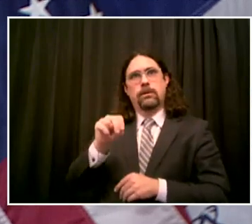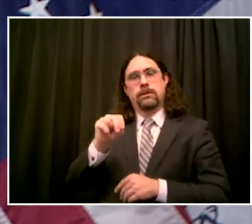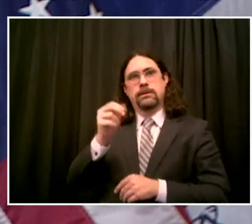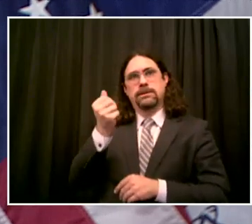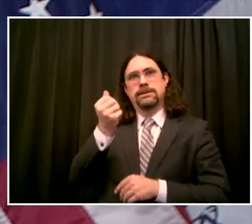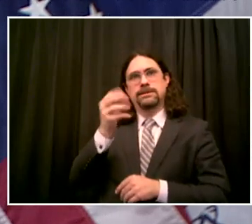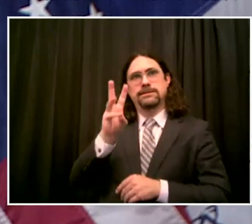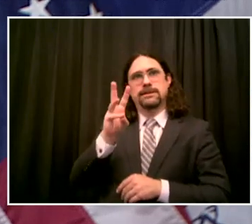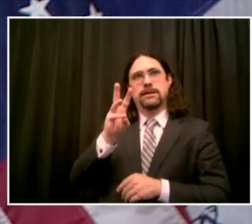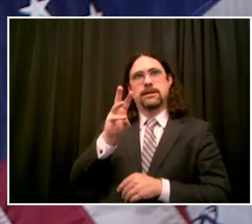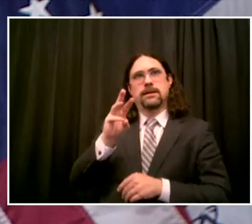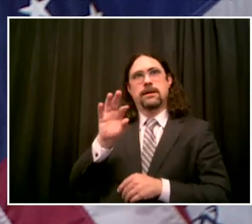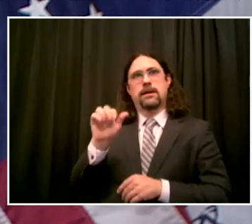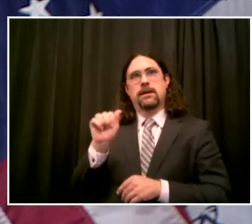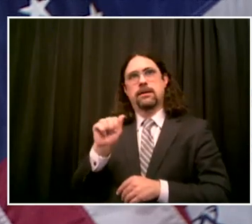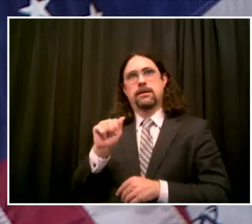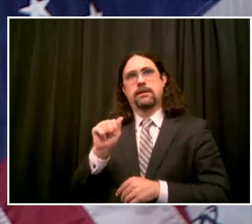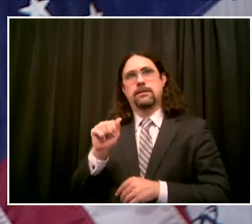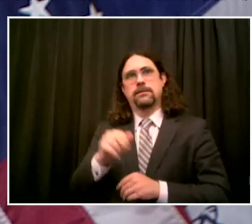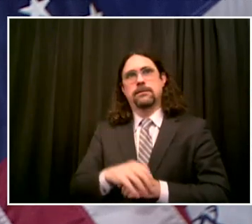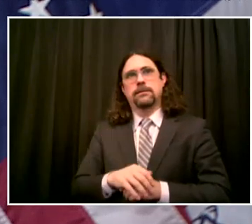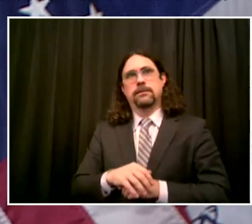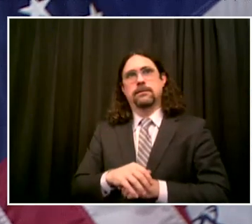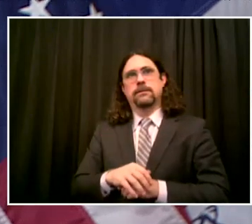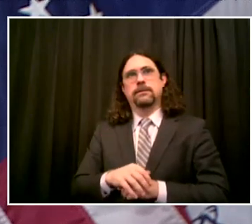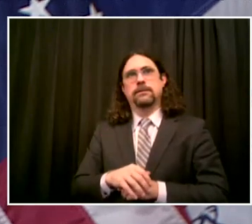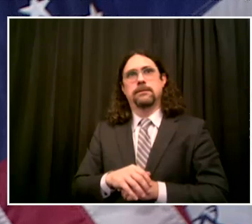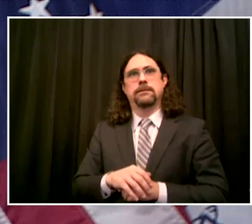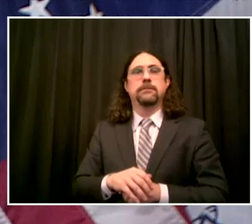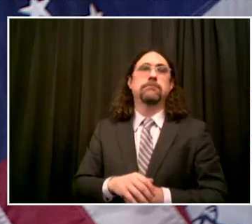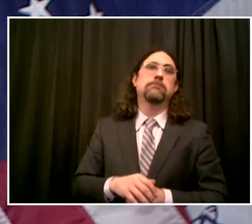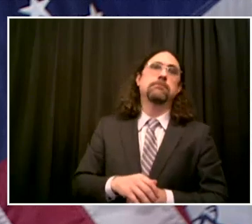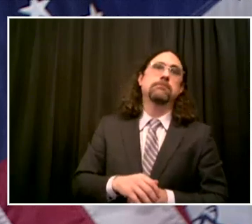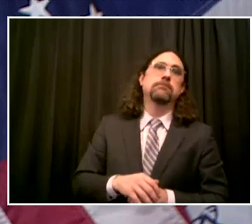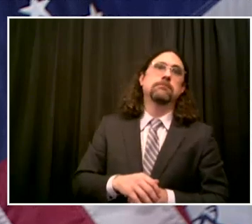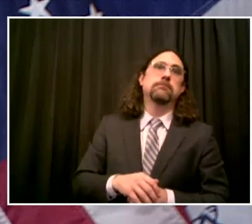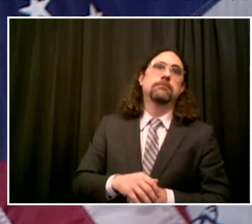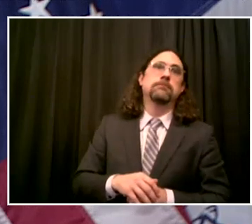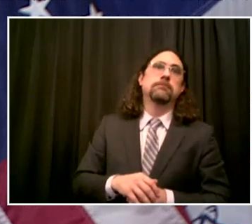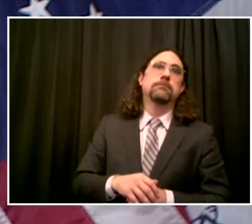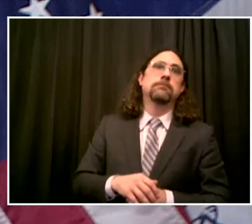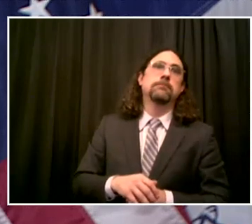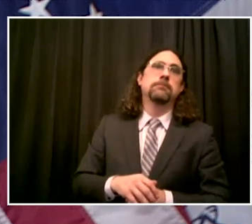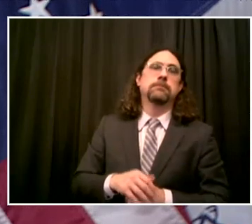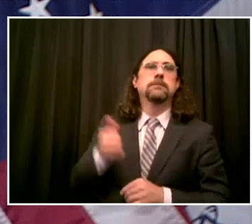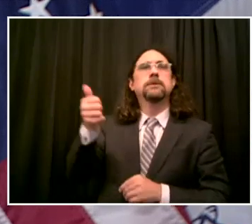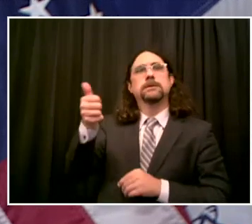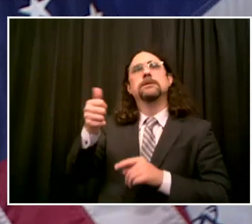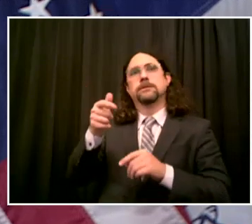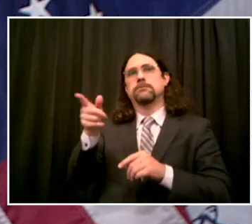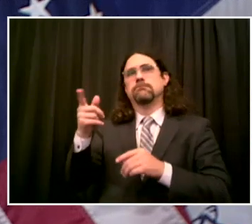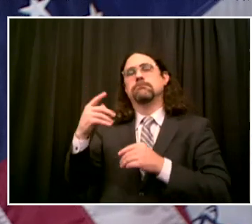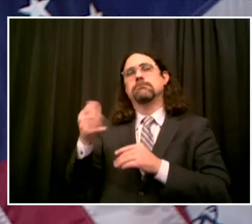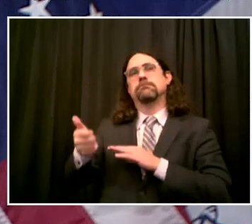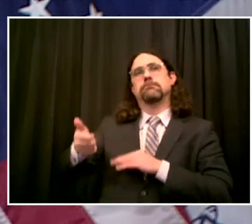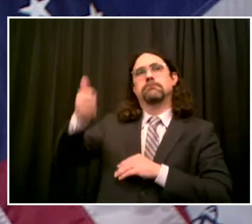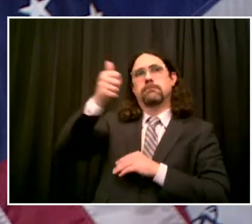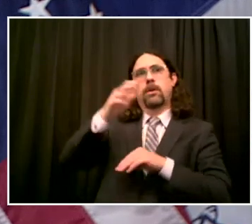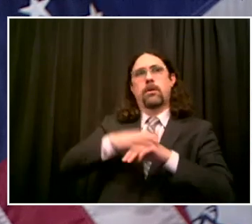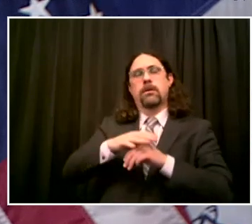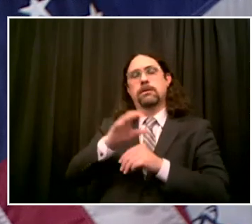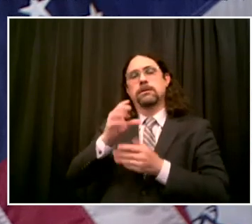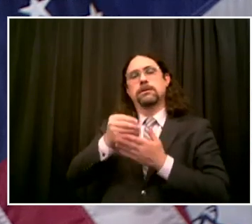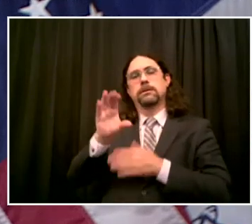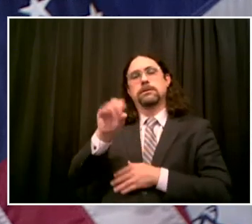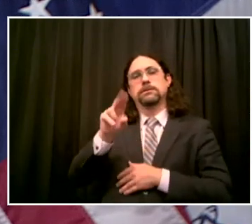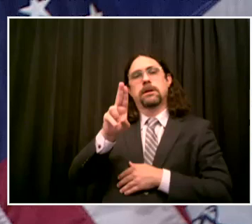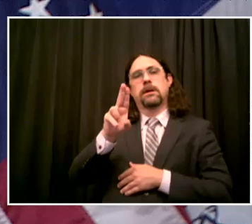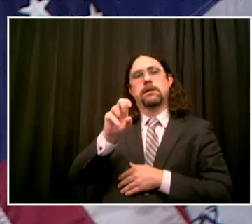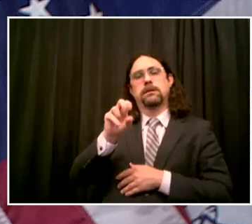MEMBER COHEN, EùÑX